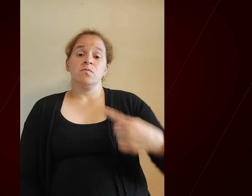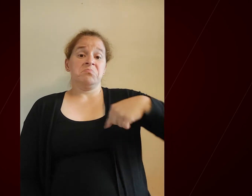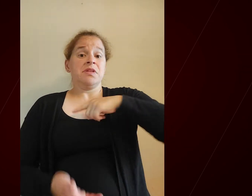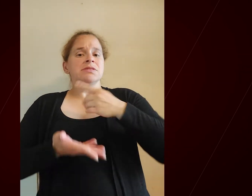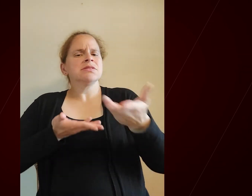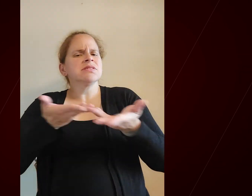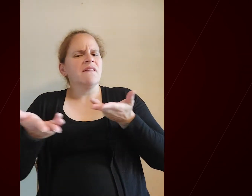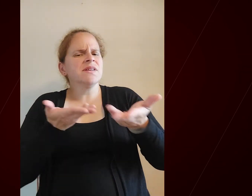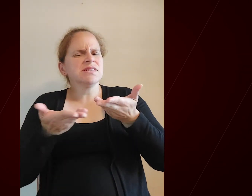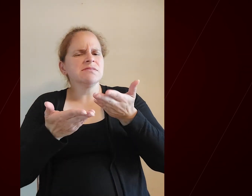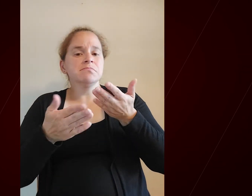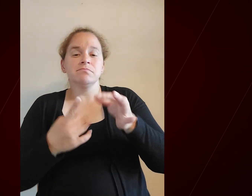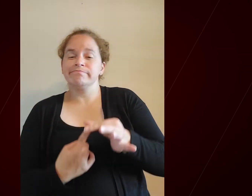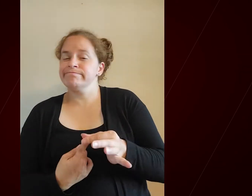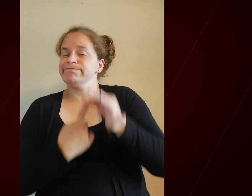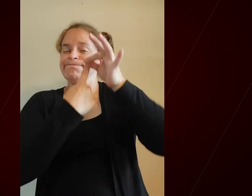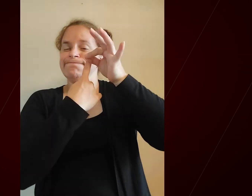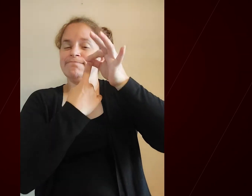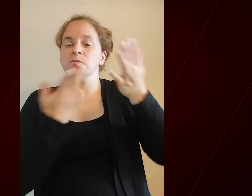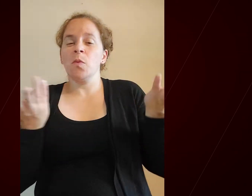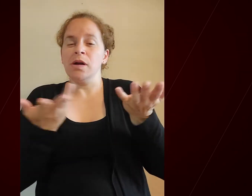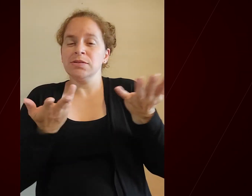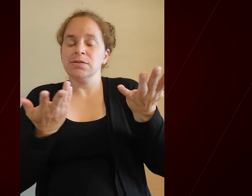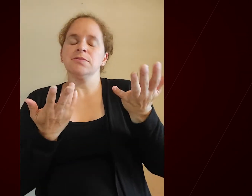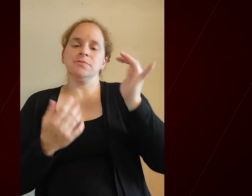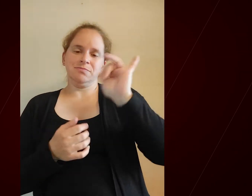We primarily serve women who are experiencing